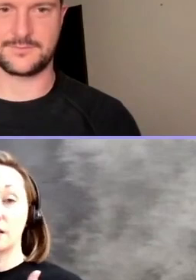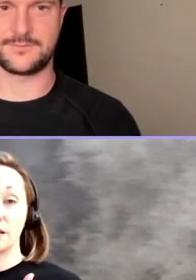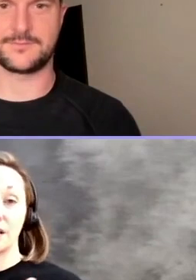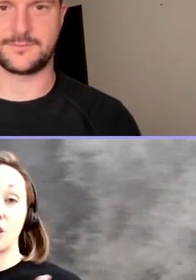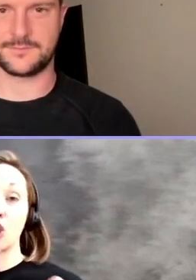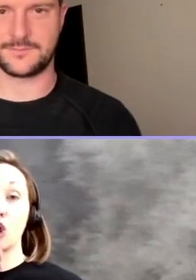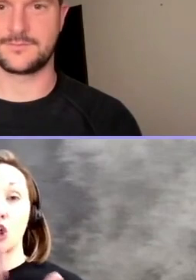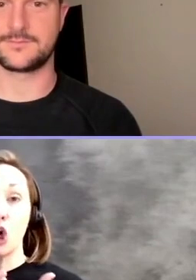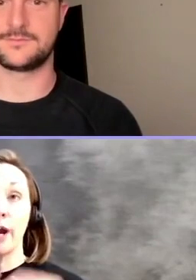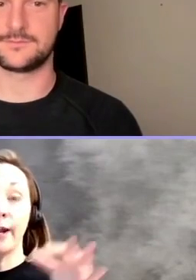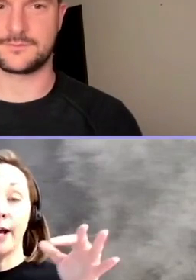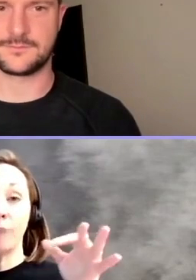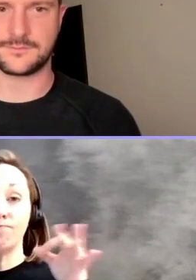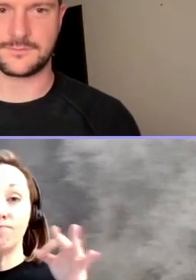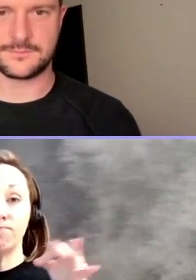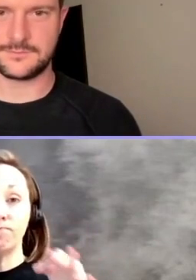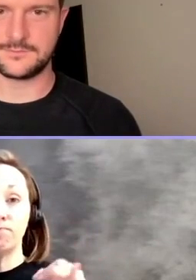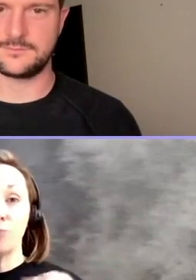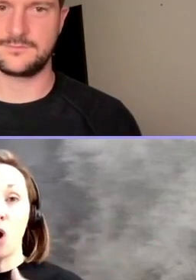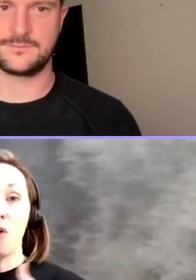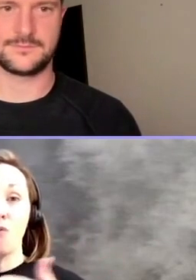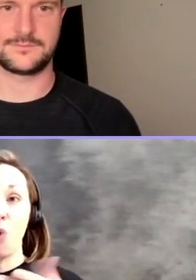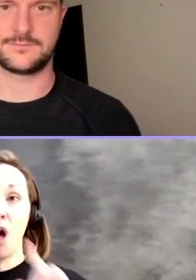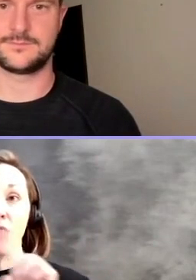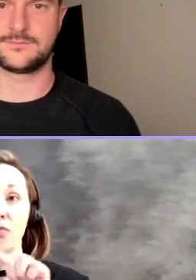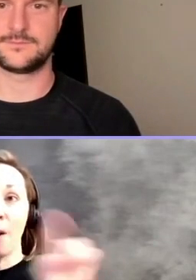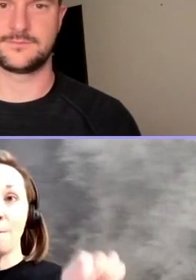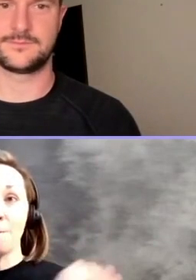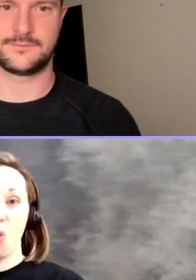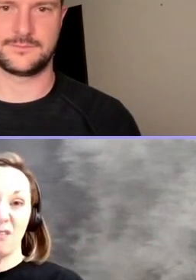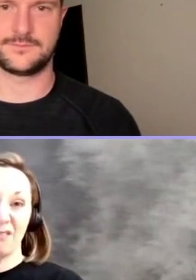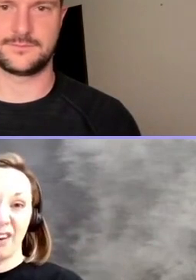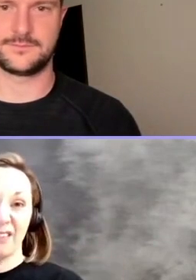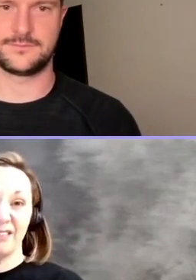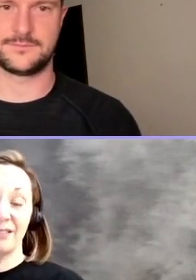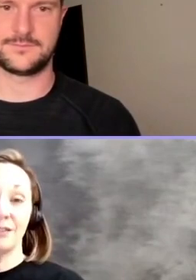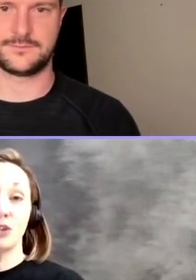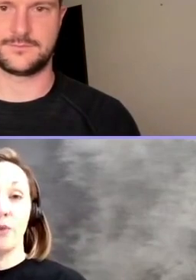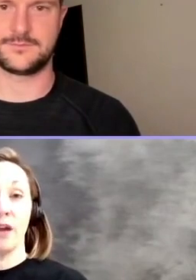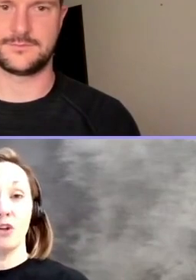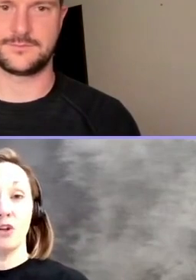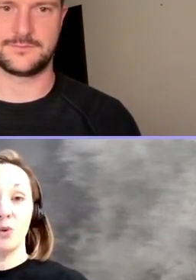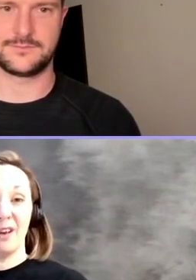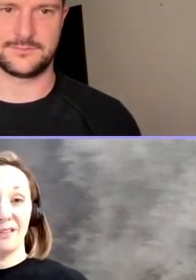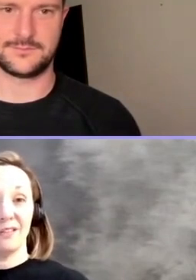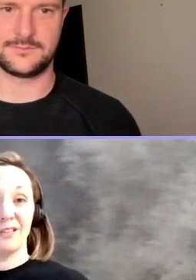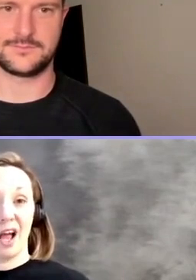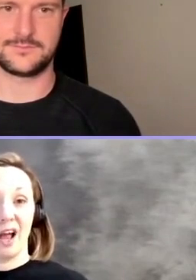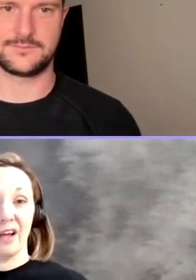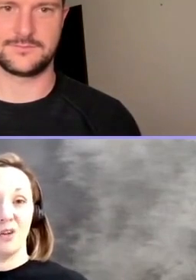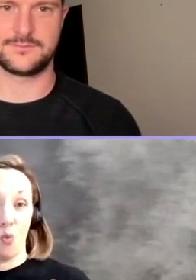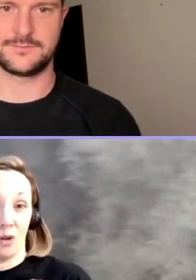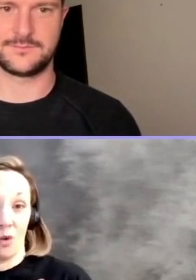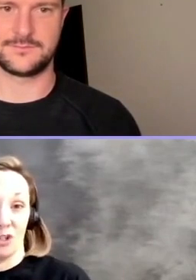we implemented a reduced motion mode so